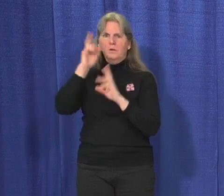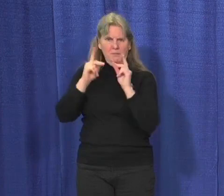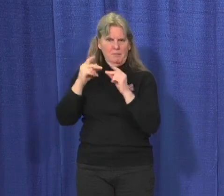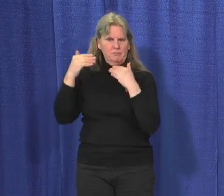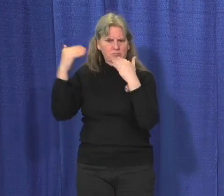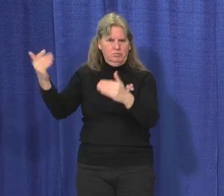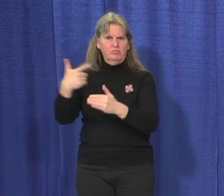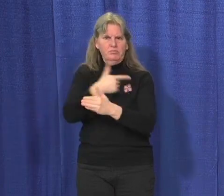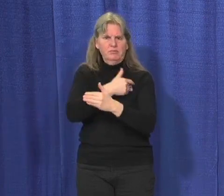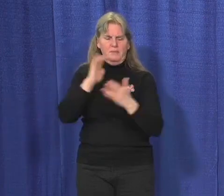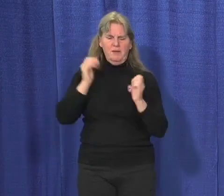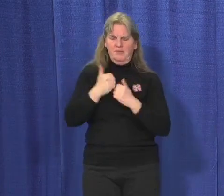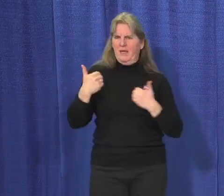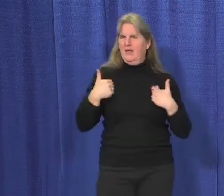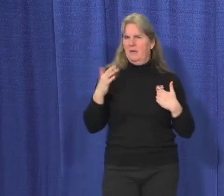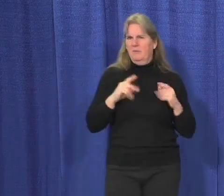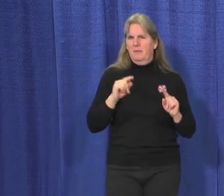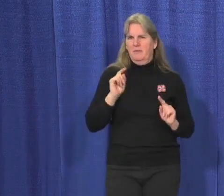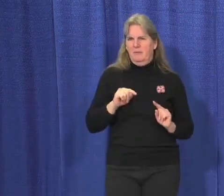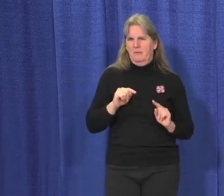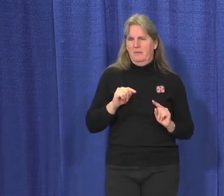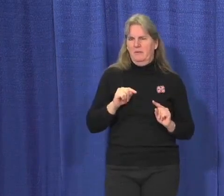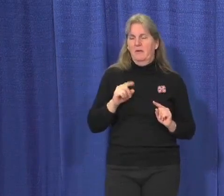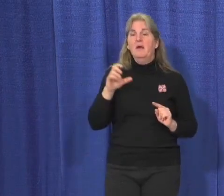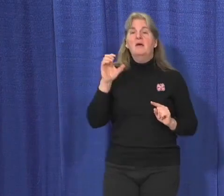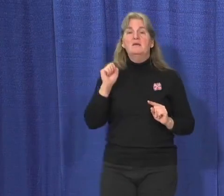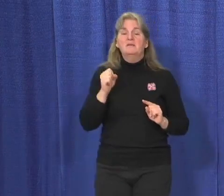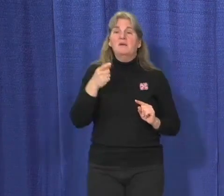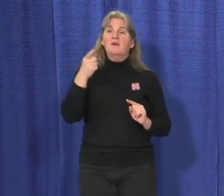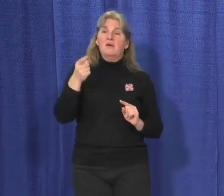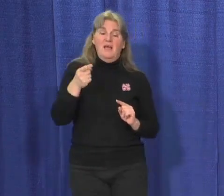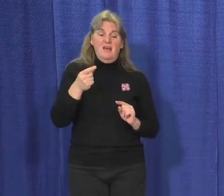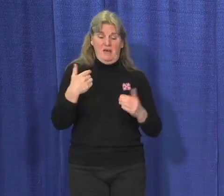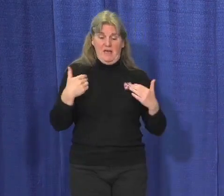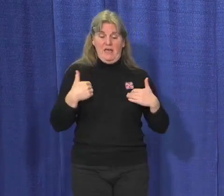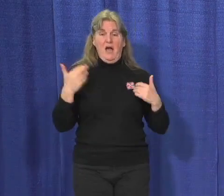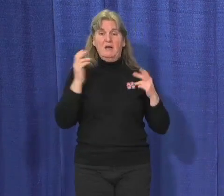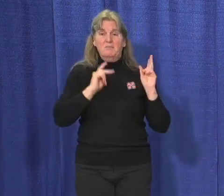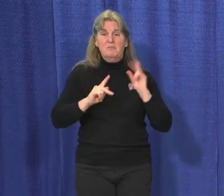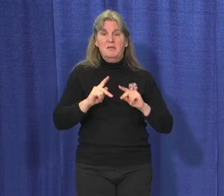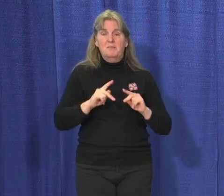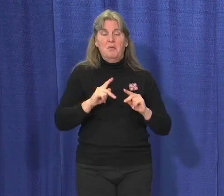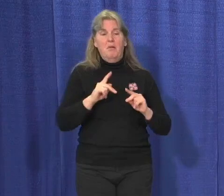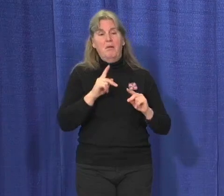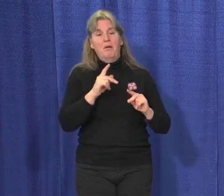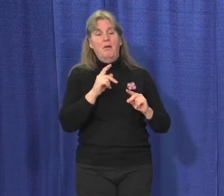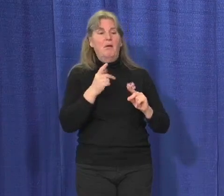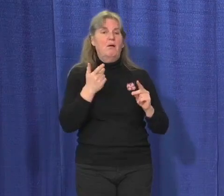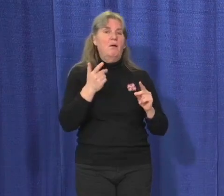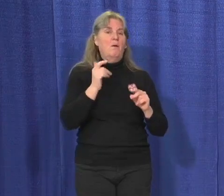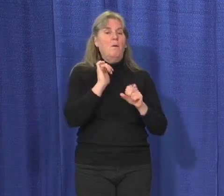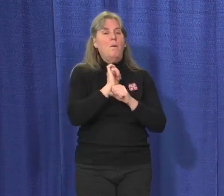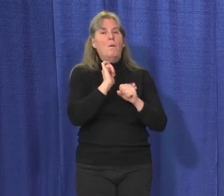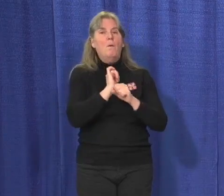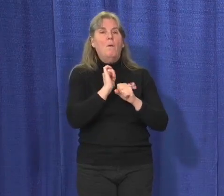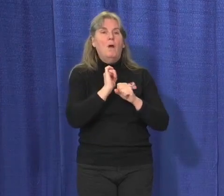higher in older people versus younger people so if we have a pool of susceptible younger